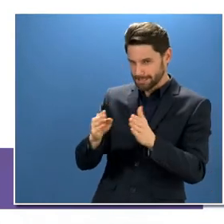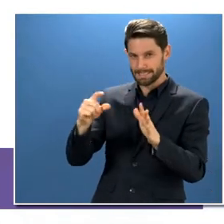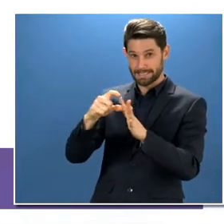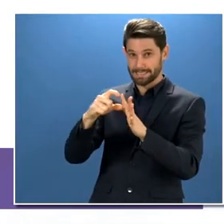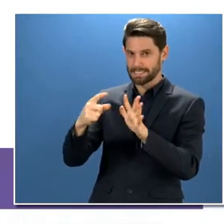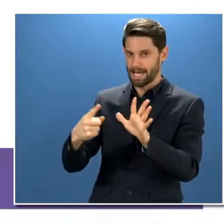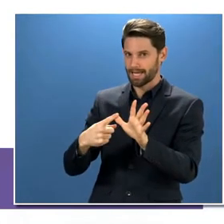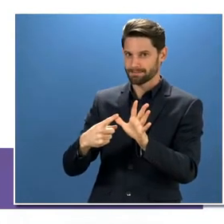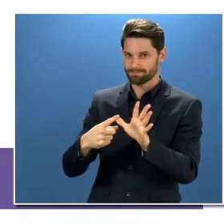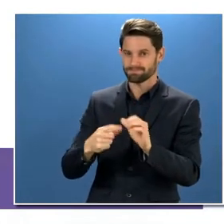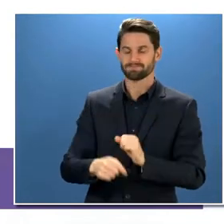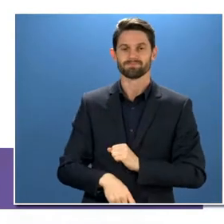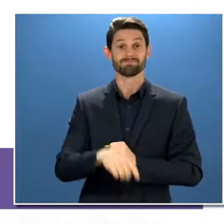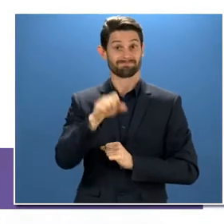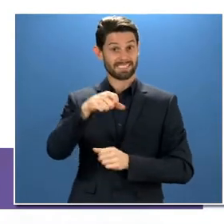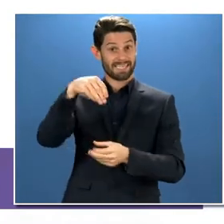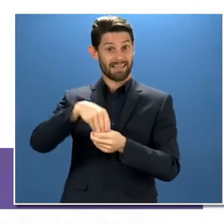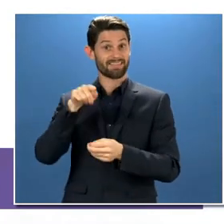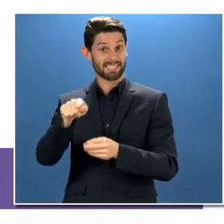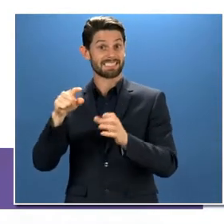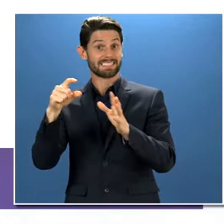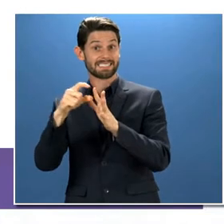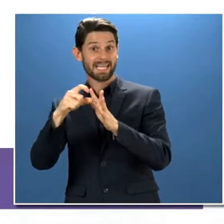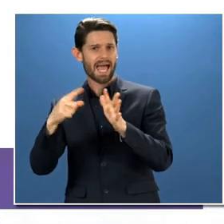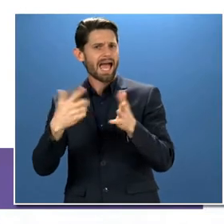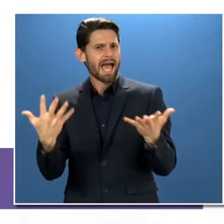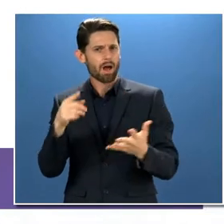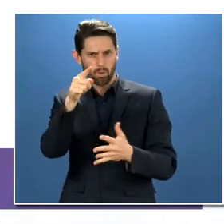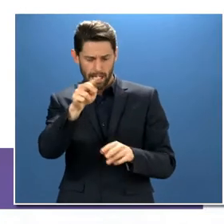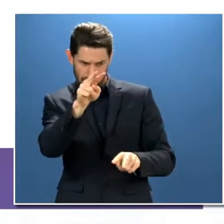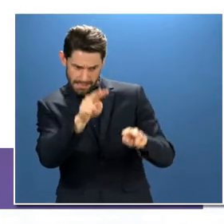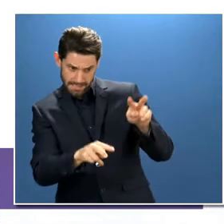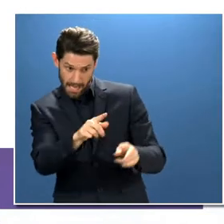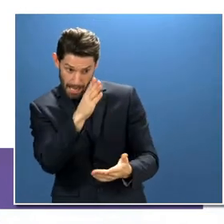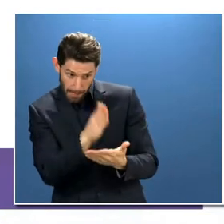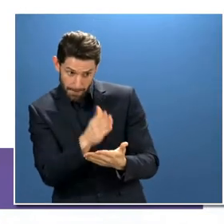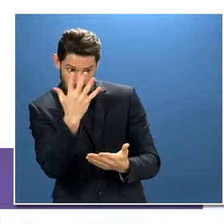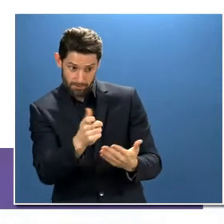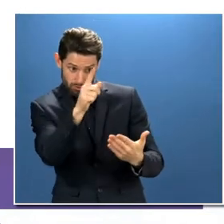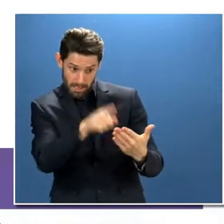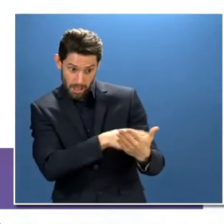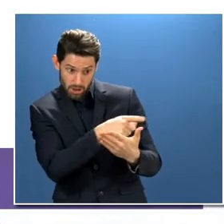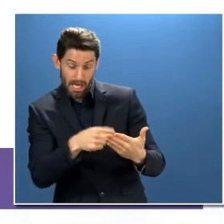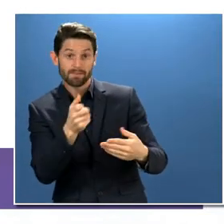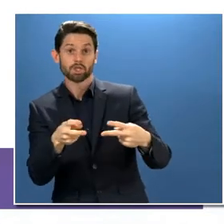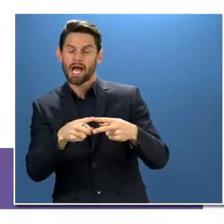In the DDA, how you assess whether discrimination occurs, there are two limbs, there's --- That is the next step. Okay.